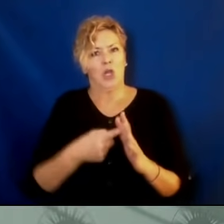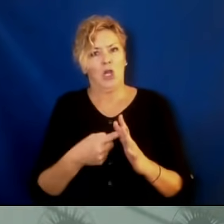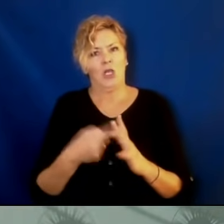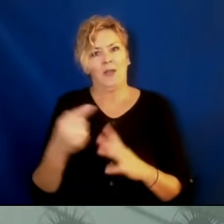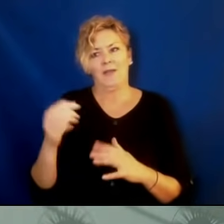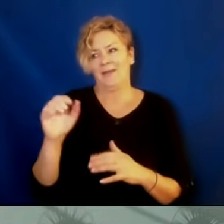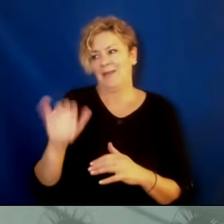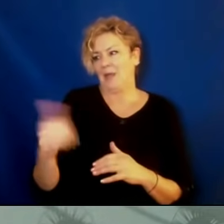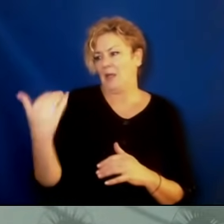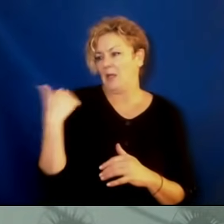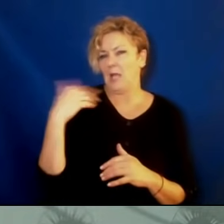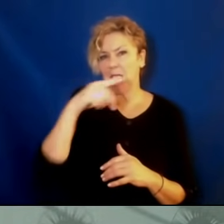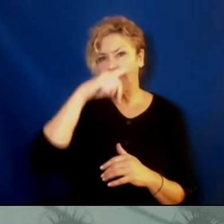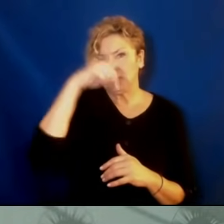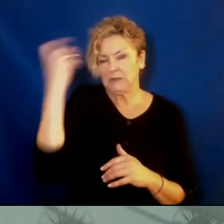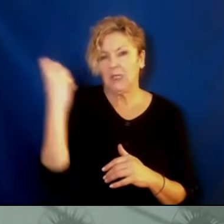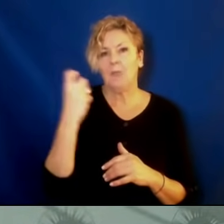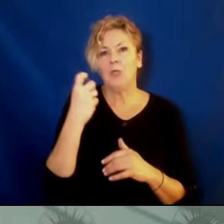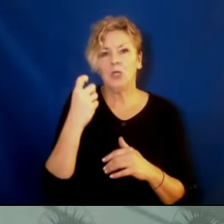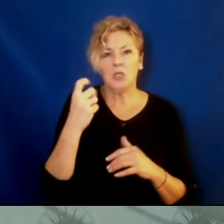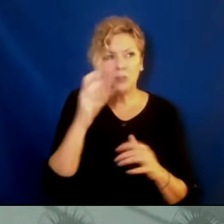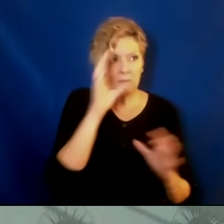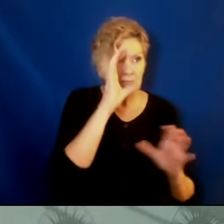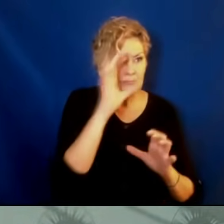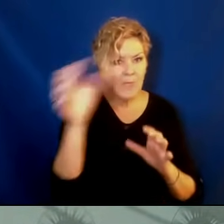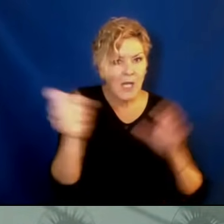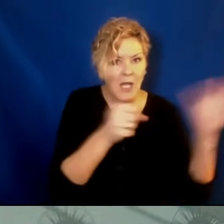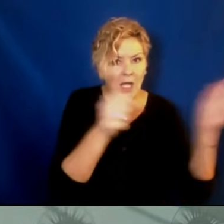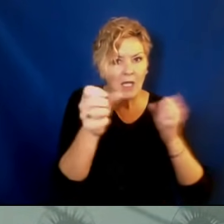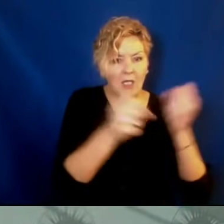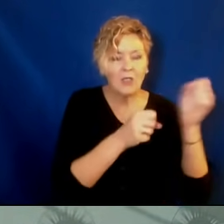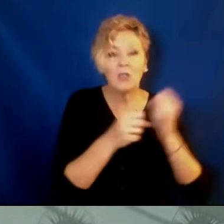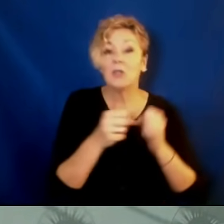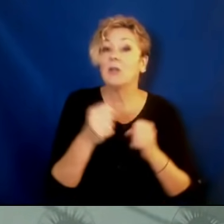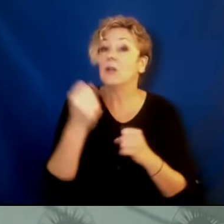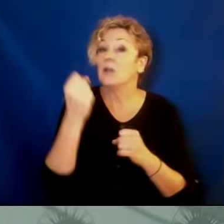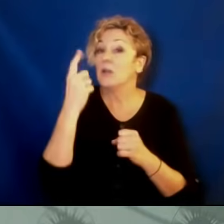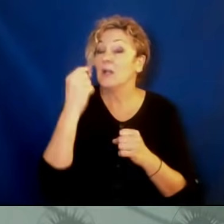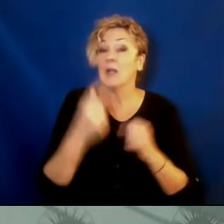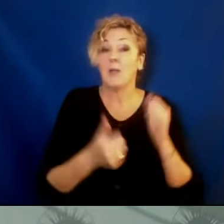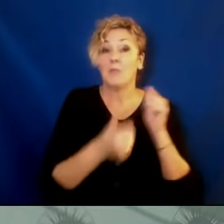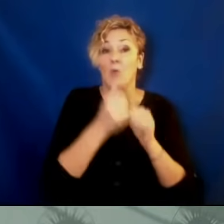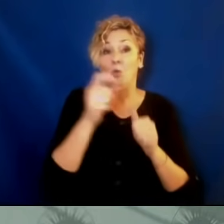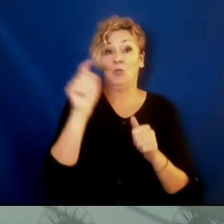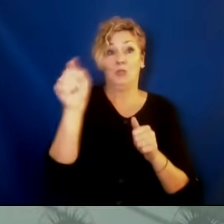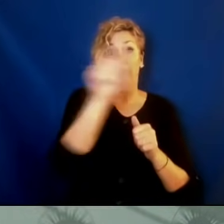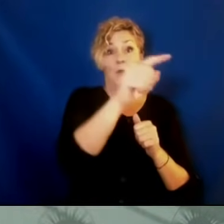up public health and while we announce 500 more people to do this work, why we have hired